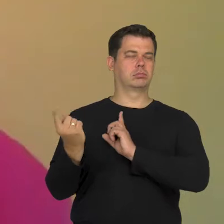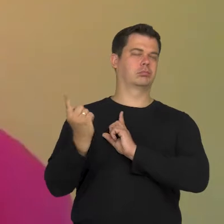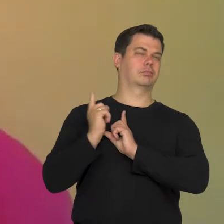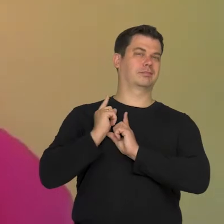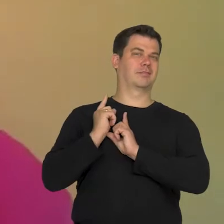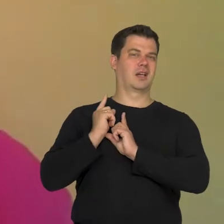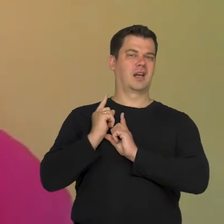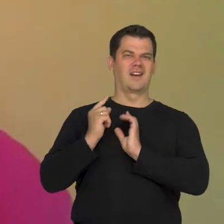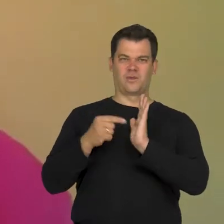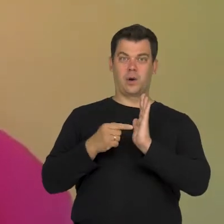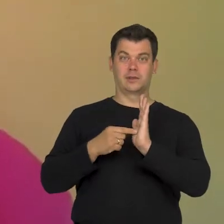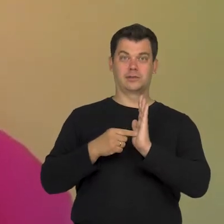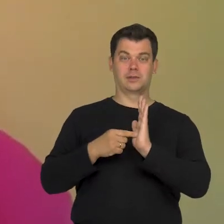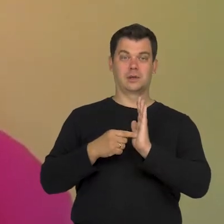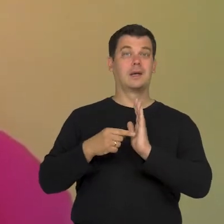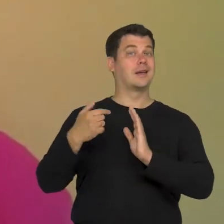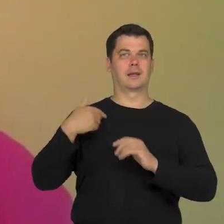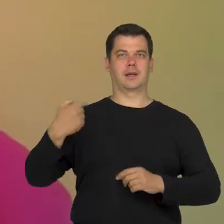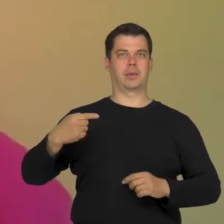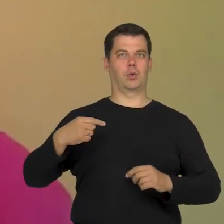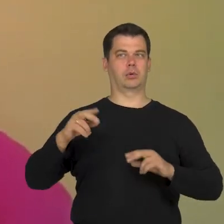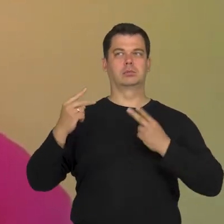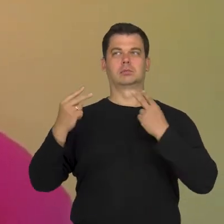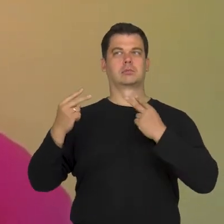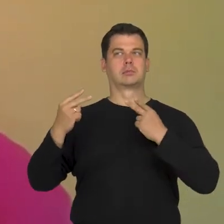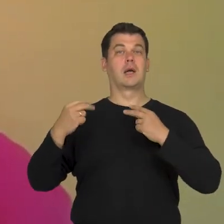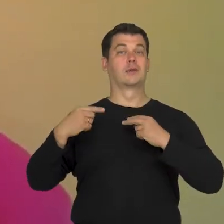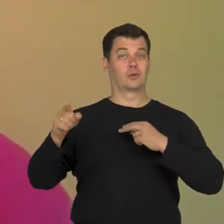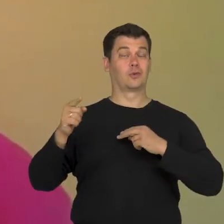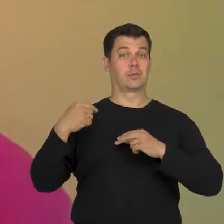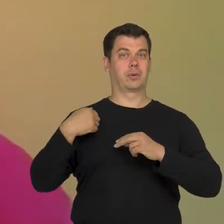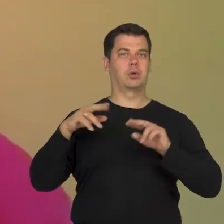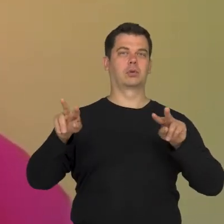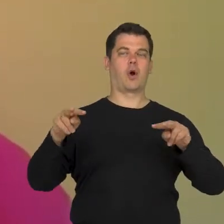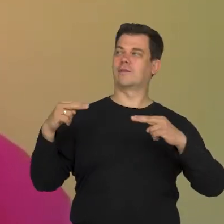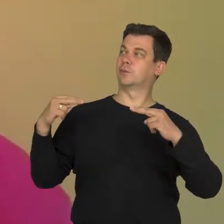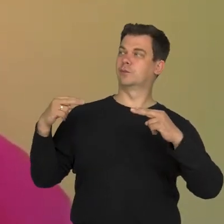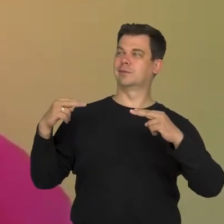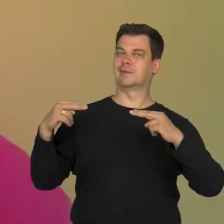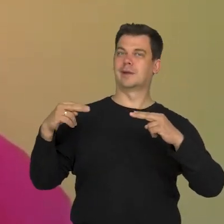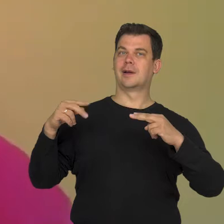and I didn't look away. I faced him and I was was looking straight at him